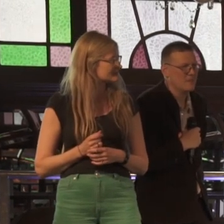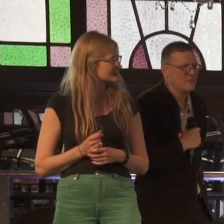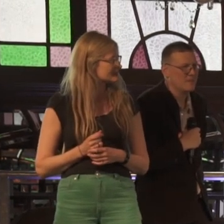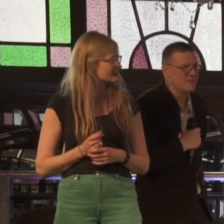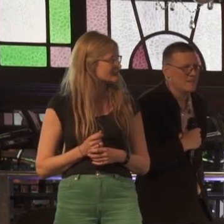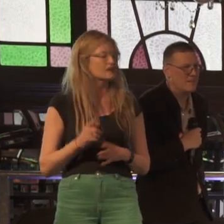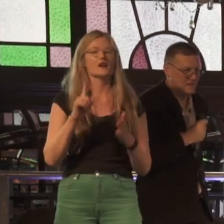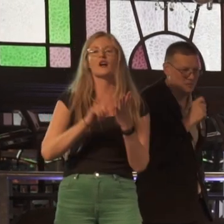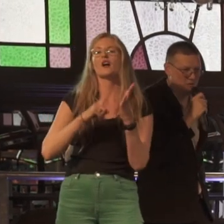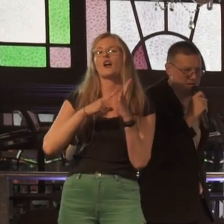Laura Crow!